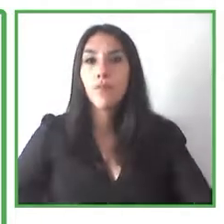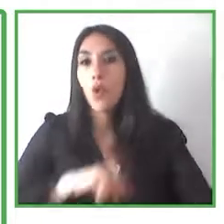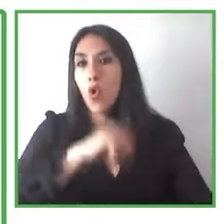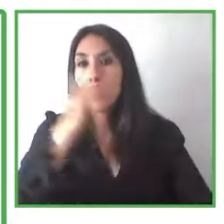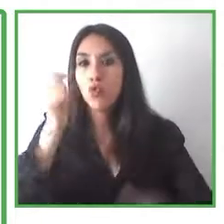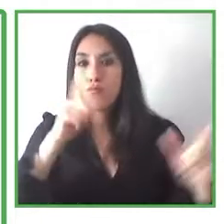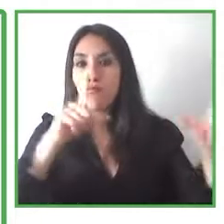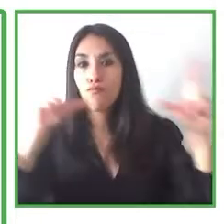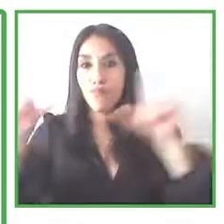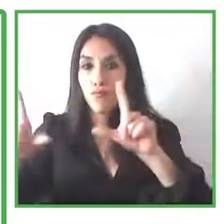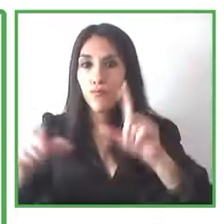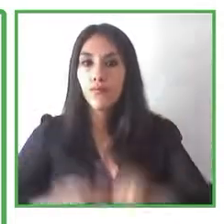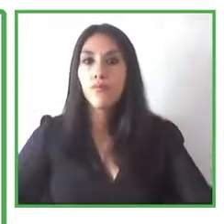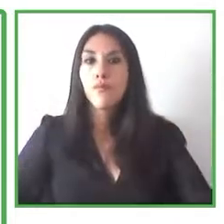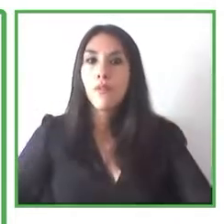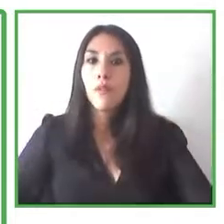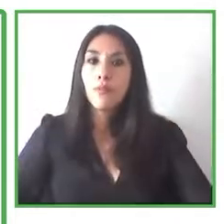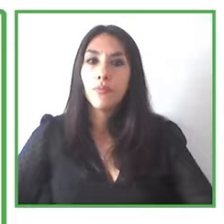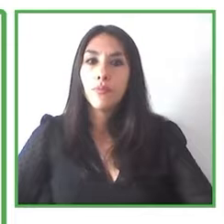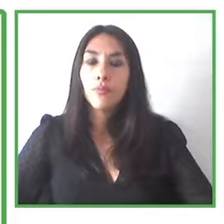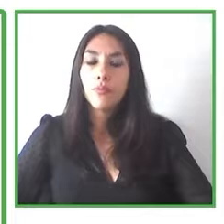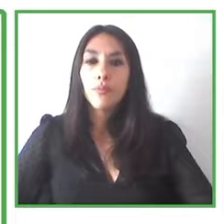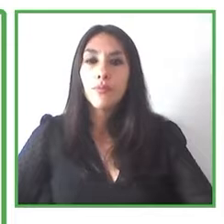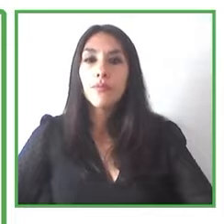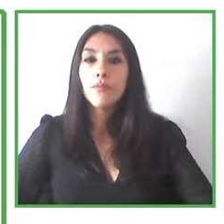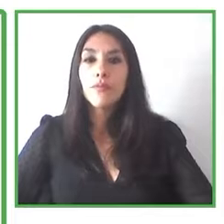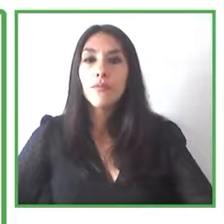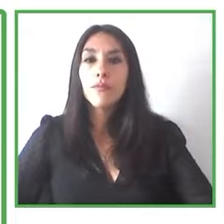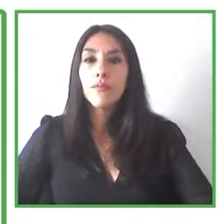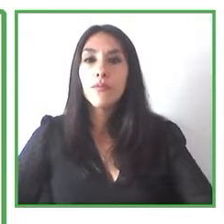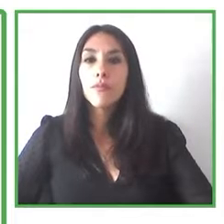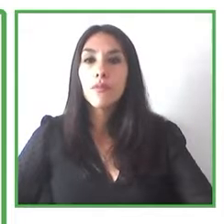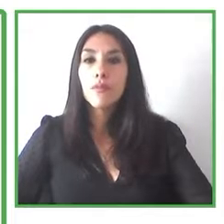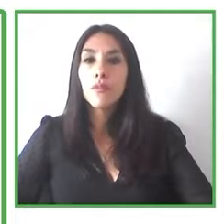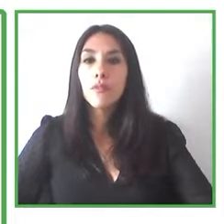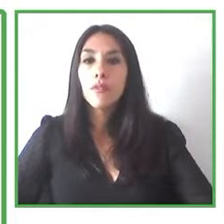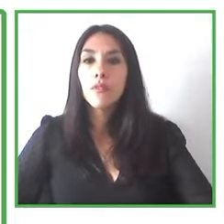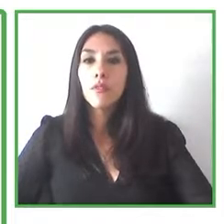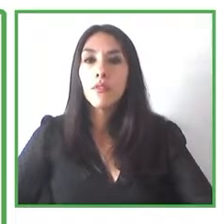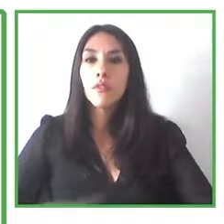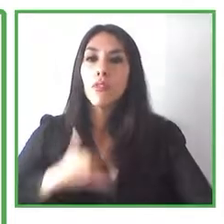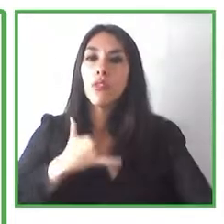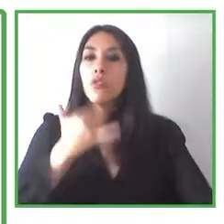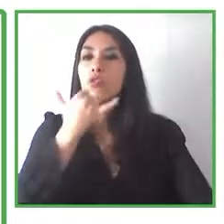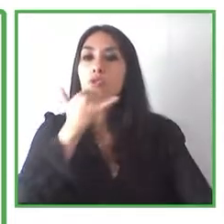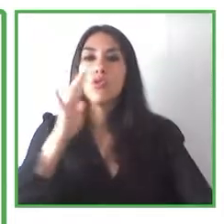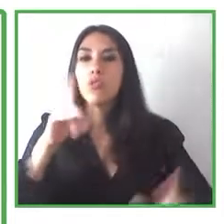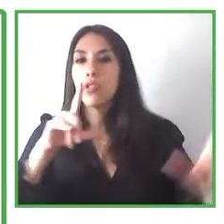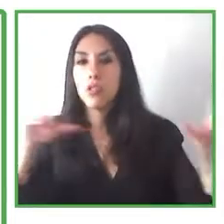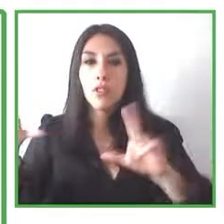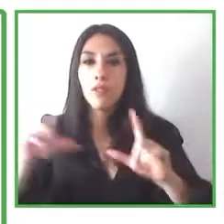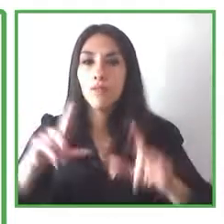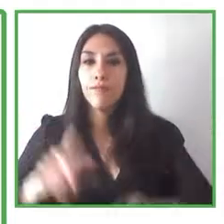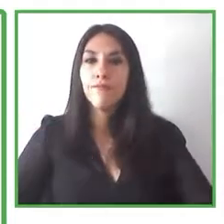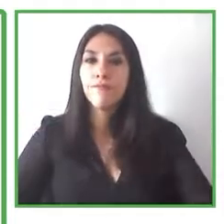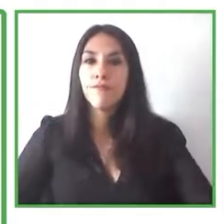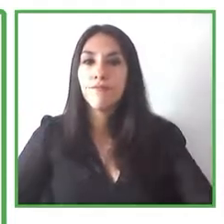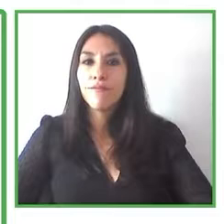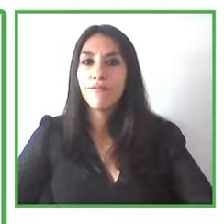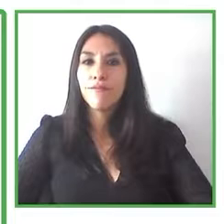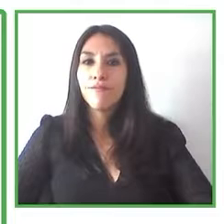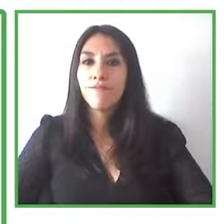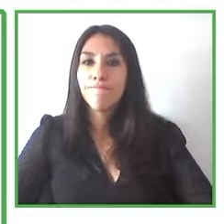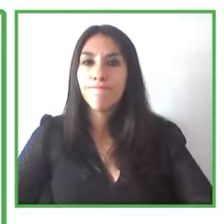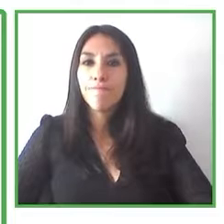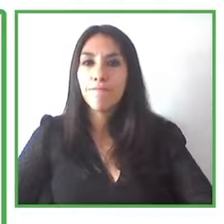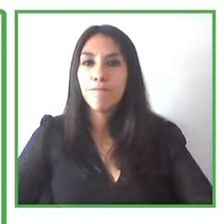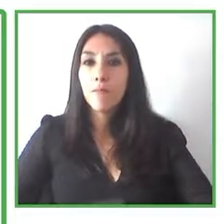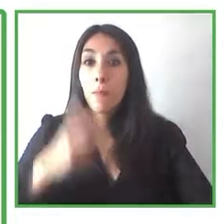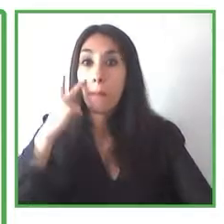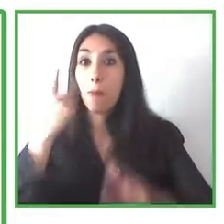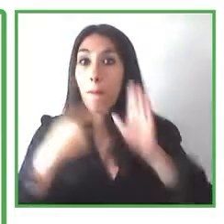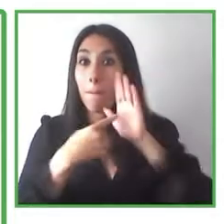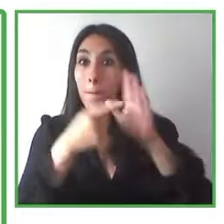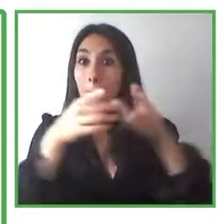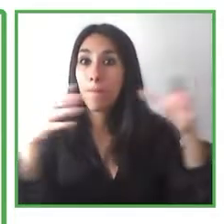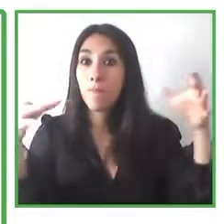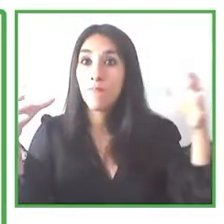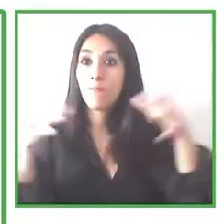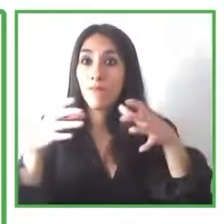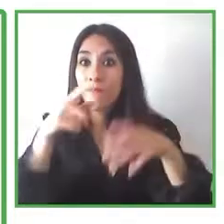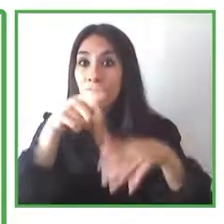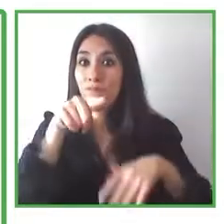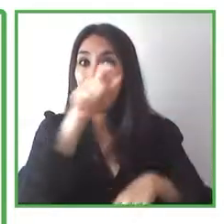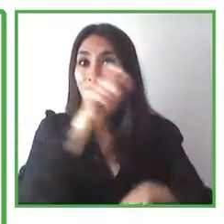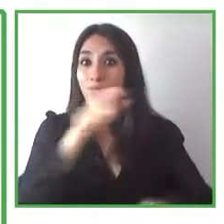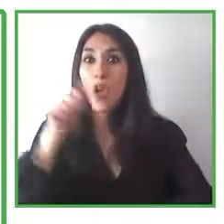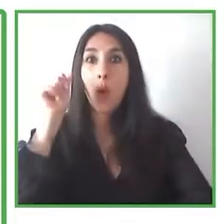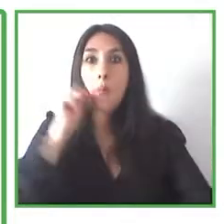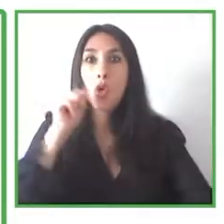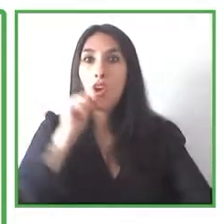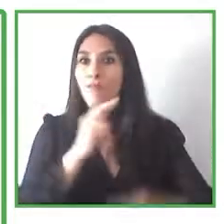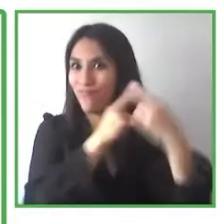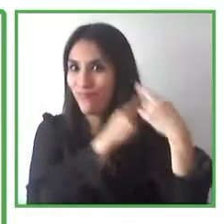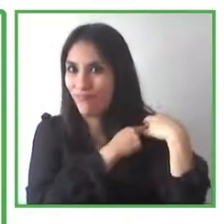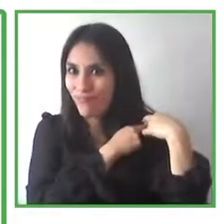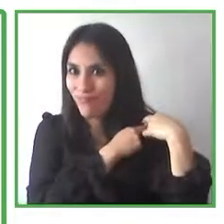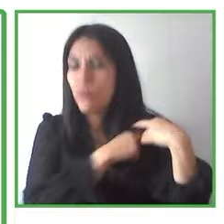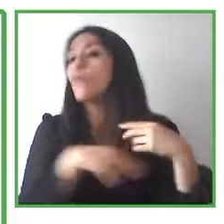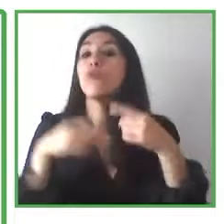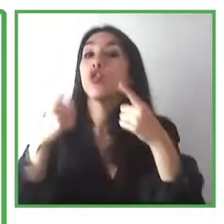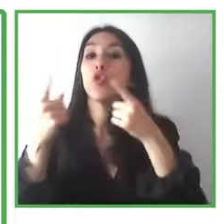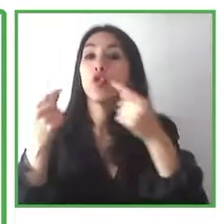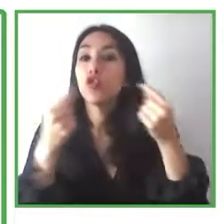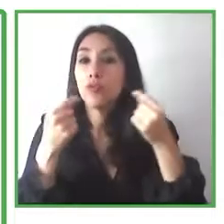In the next slide we can see a